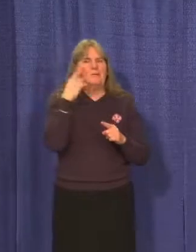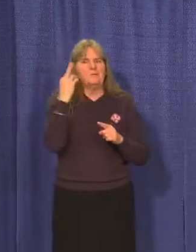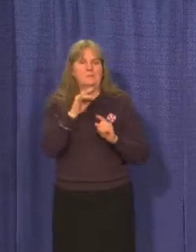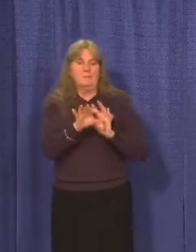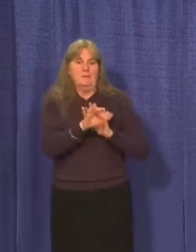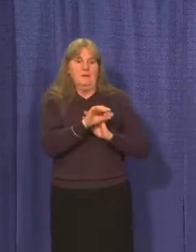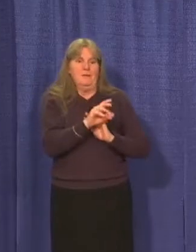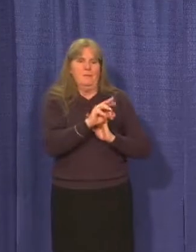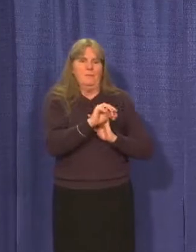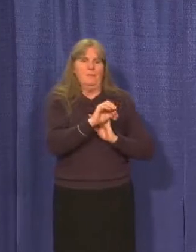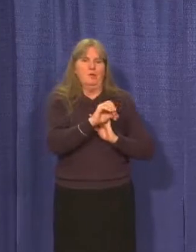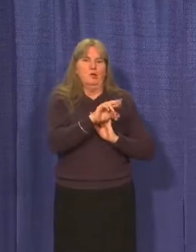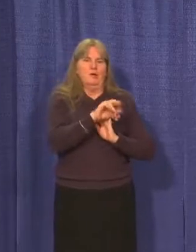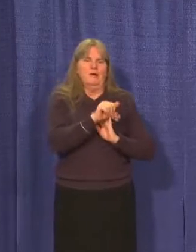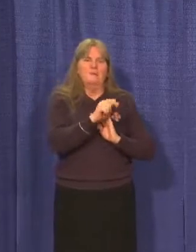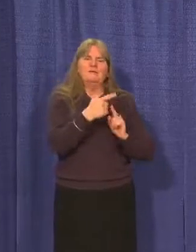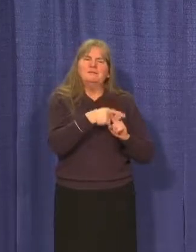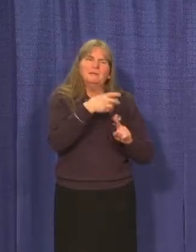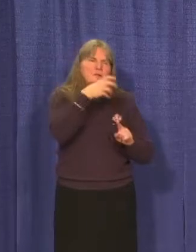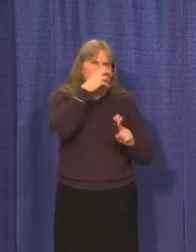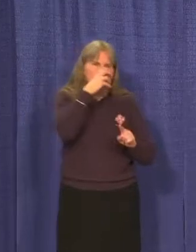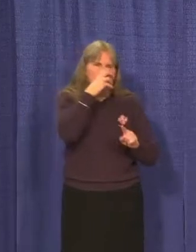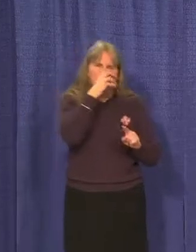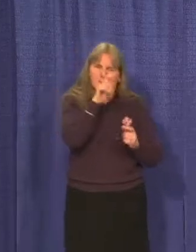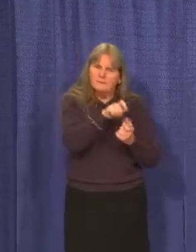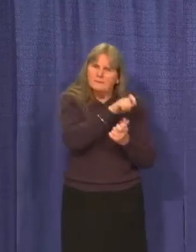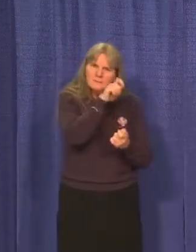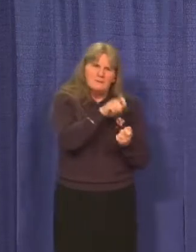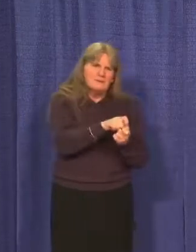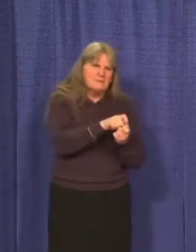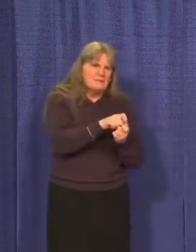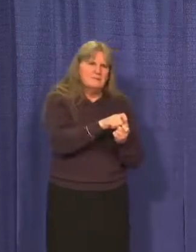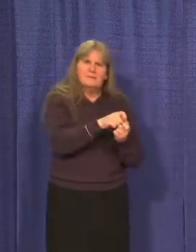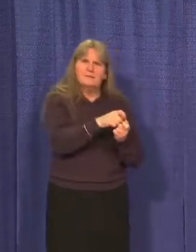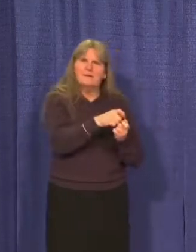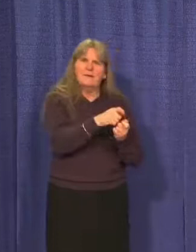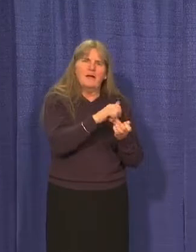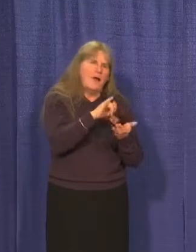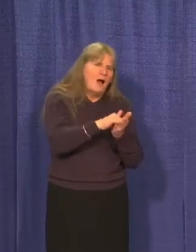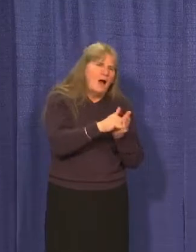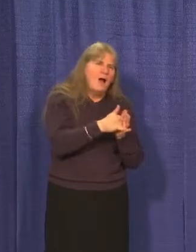why we chose Moderna, it is still a very strict and how it can be moved around once you get